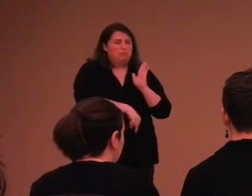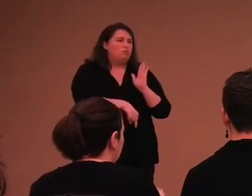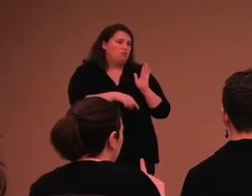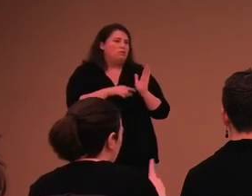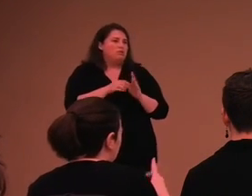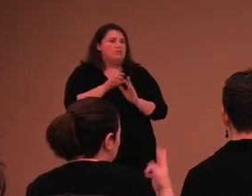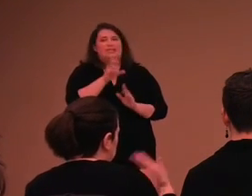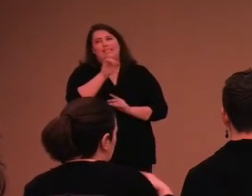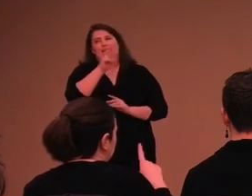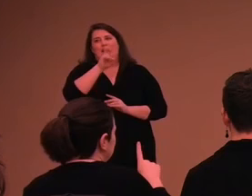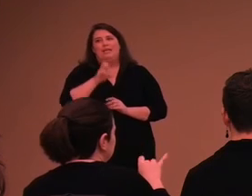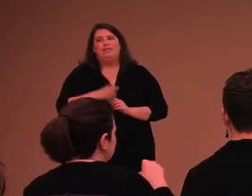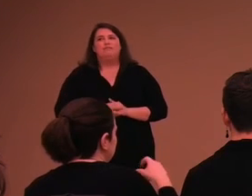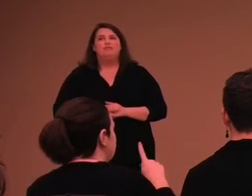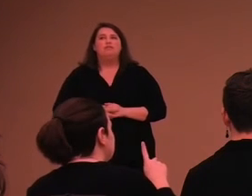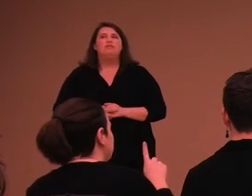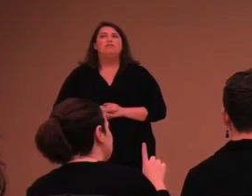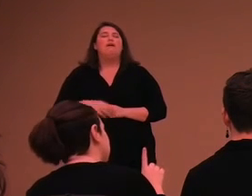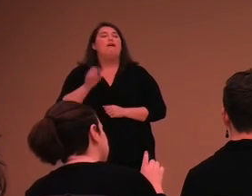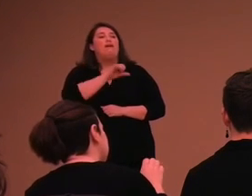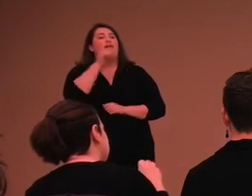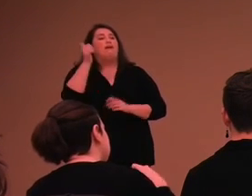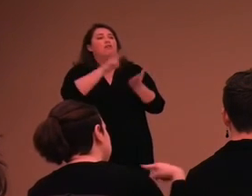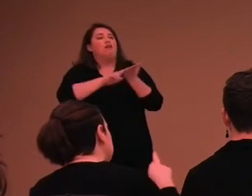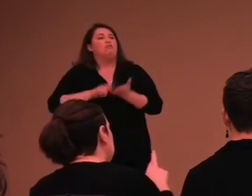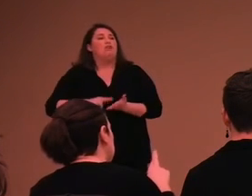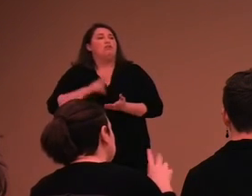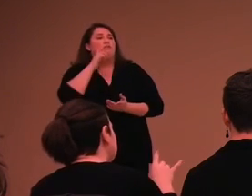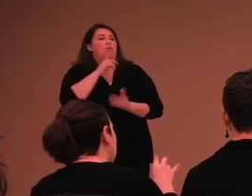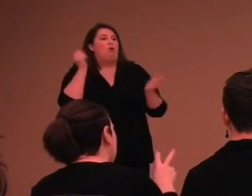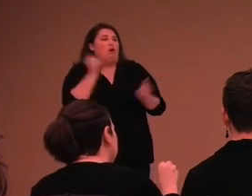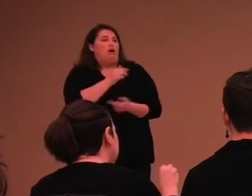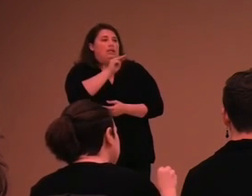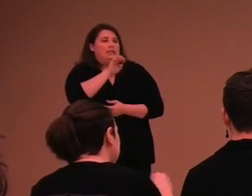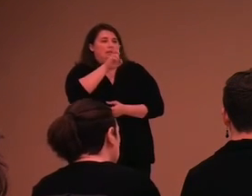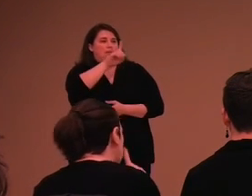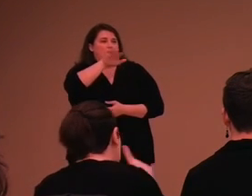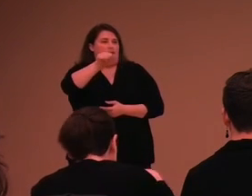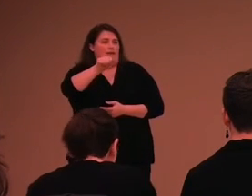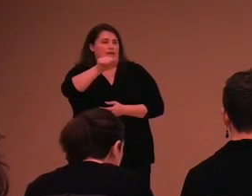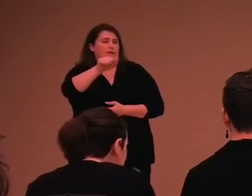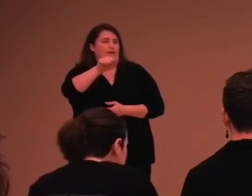And then we also had another contractor for all the media development aperture films out of California